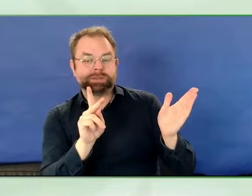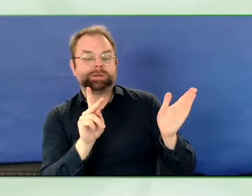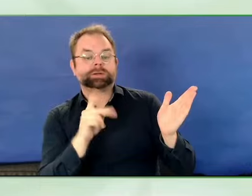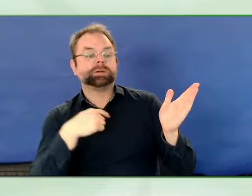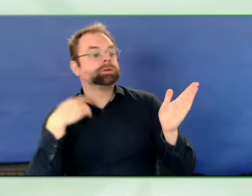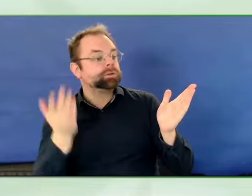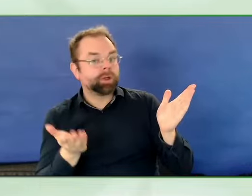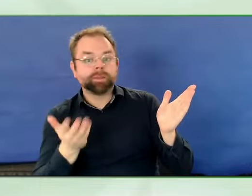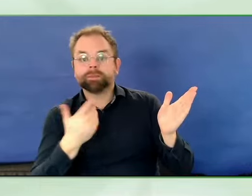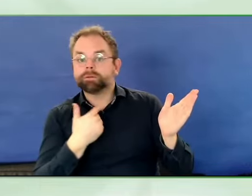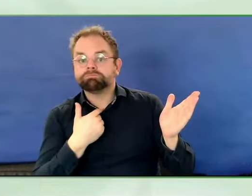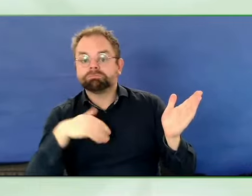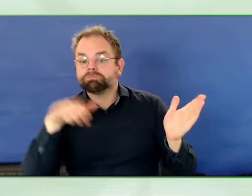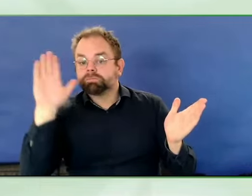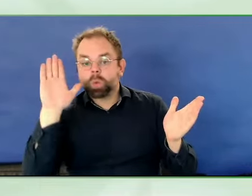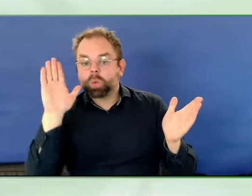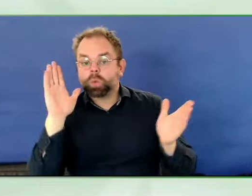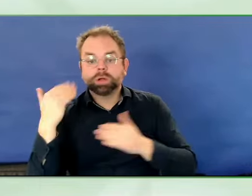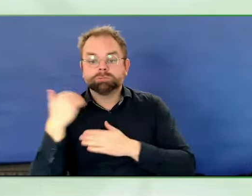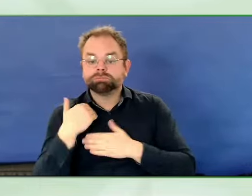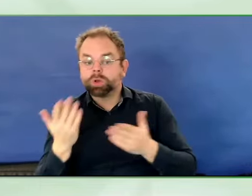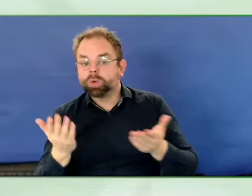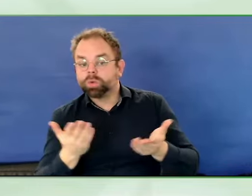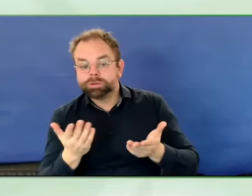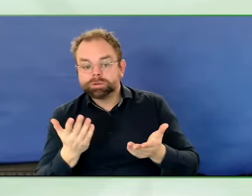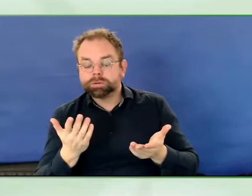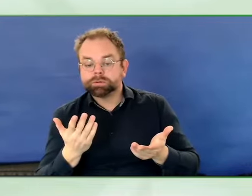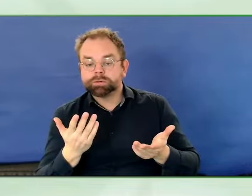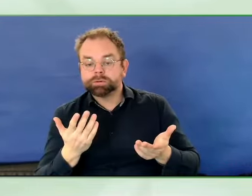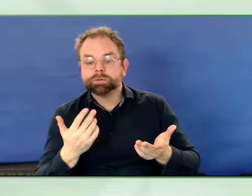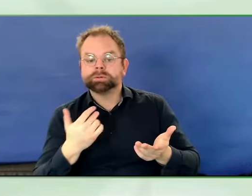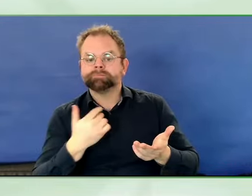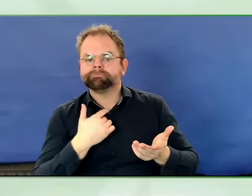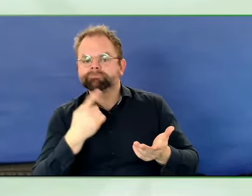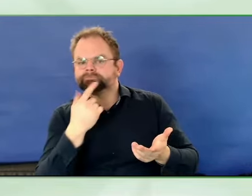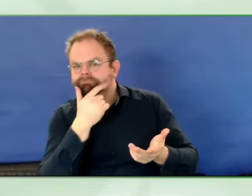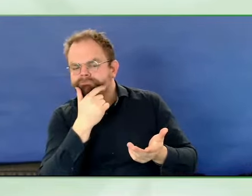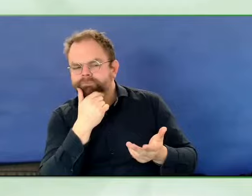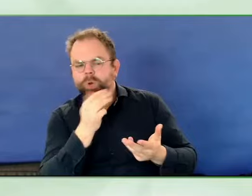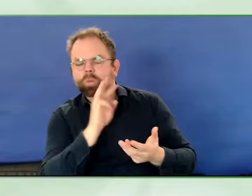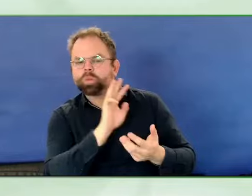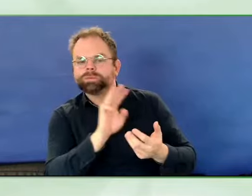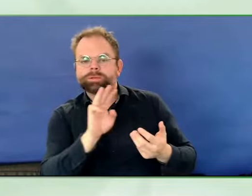And the second at the also talking about investment.